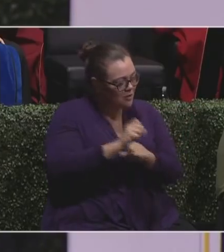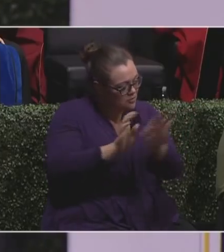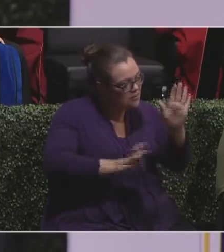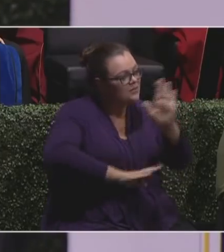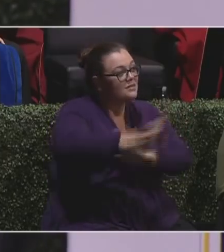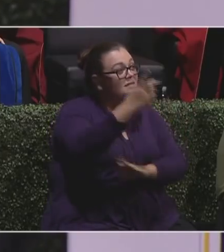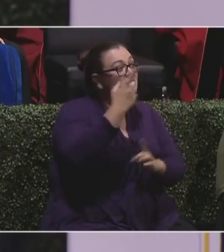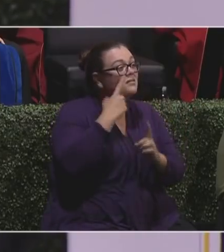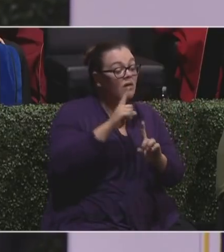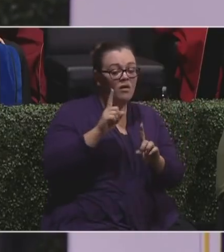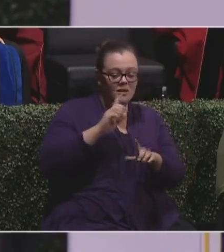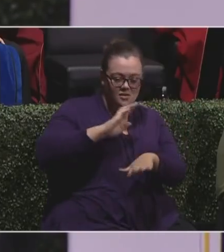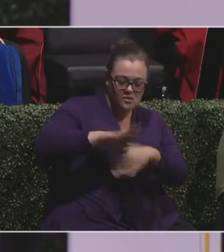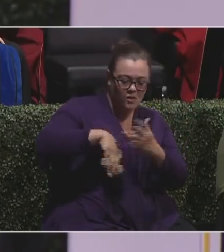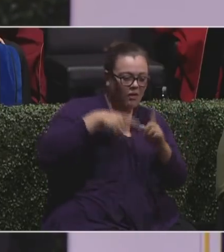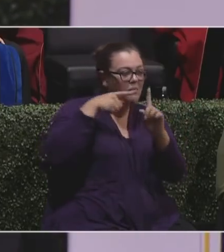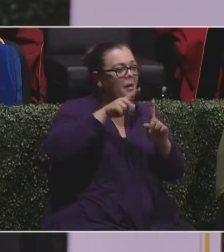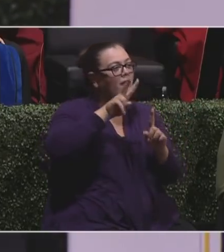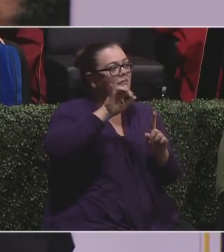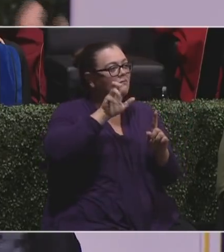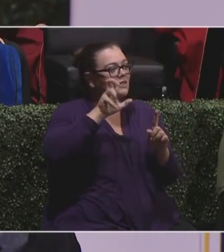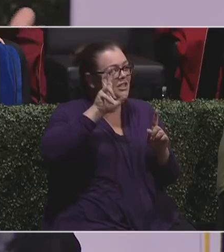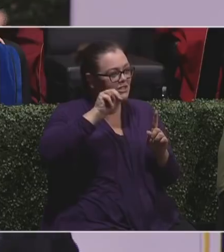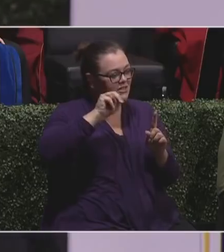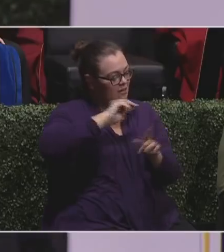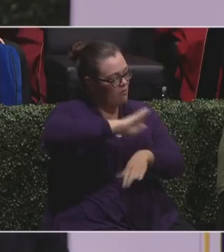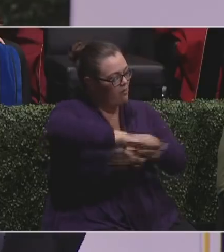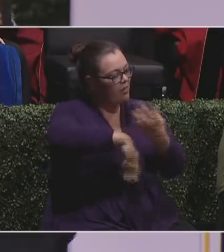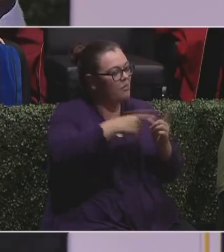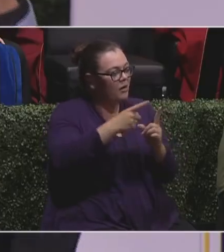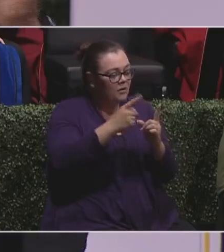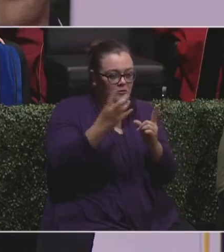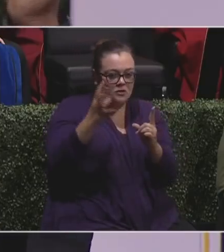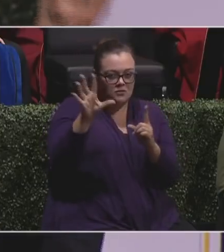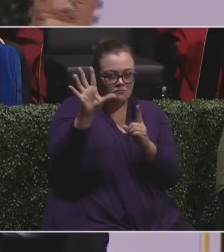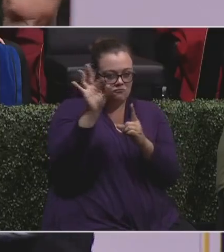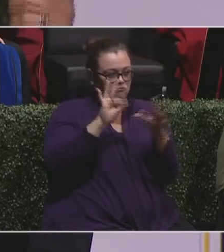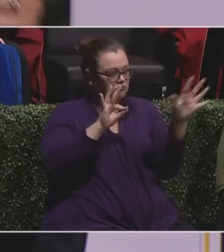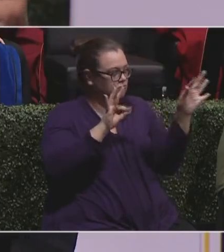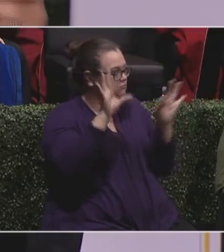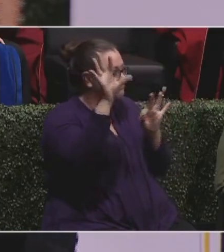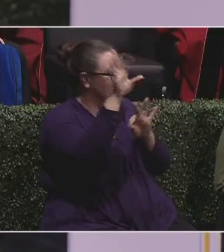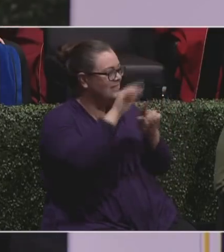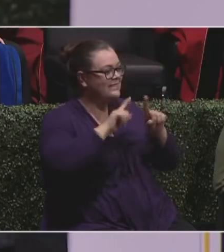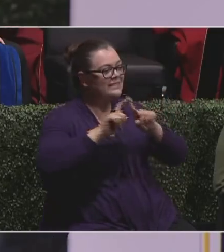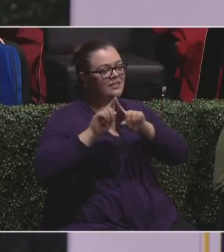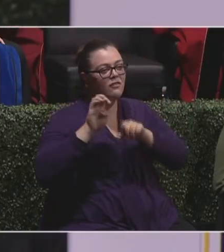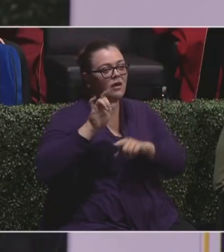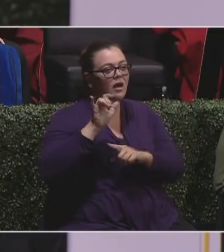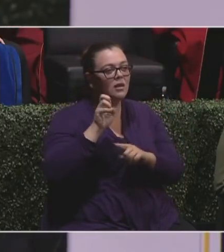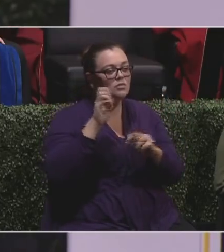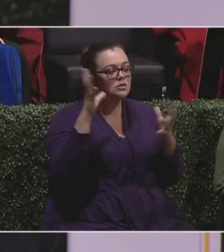ARE COMMITTED TO SOCIAL JUSTICE, CIVIC ENGAGEMENT, AND PROVIDING EXCELLENT HEALTH CARE IN COMMUNITIES THAT ARE SUCCESSFUL TODAY?